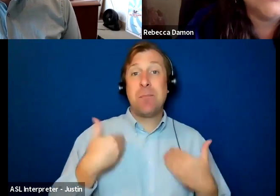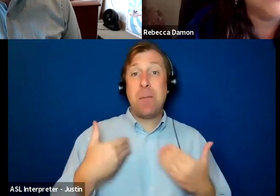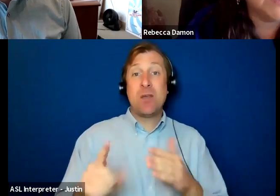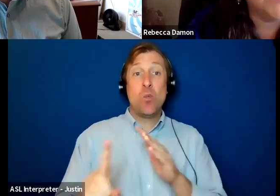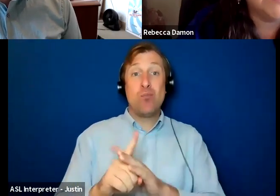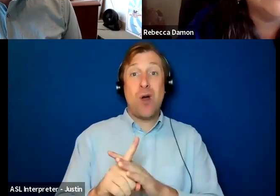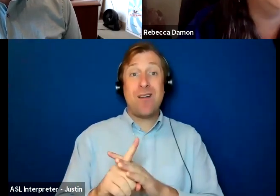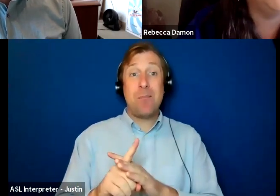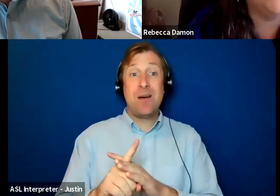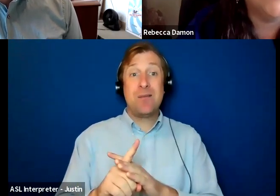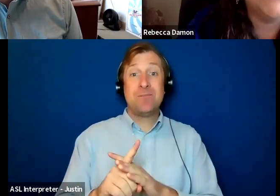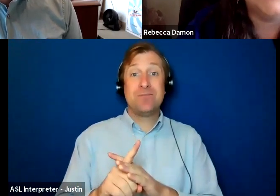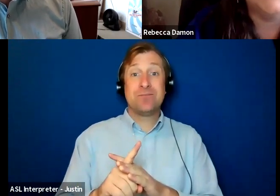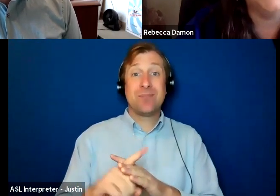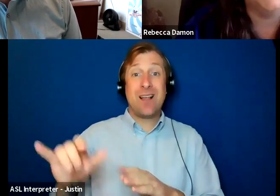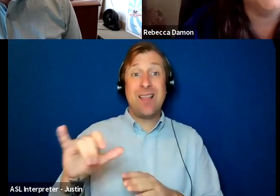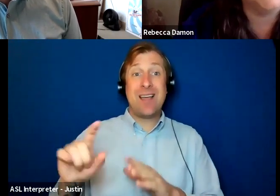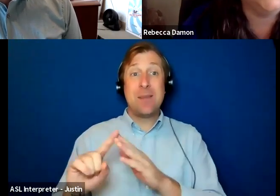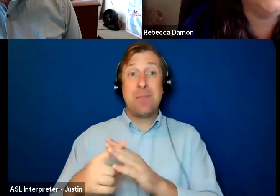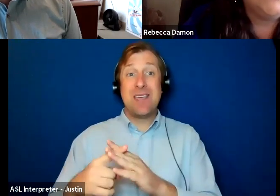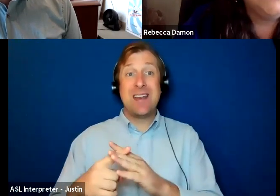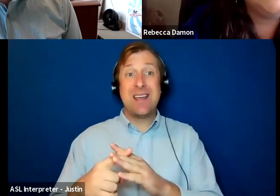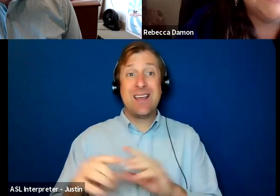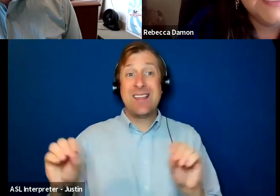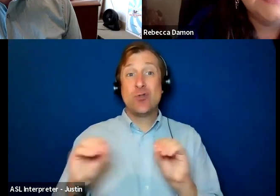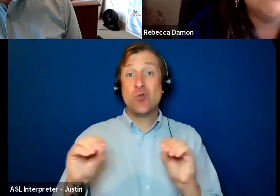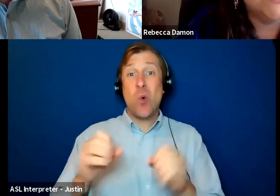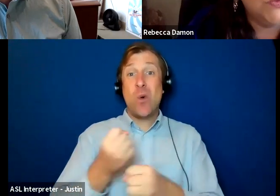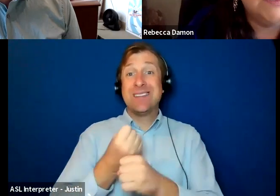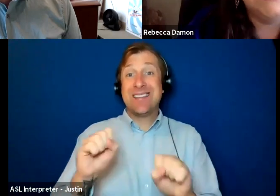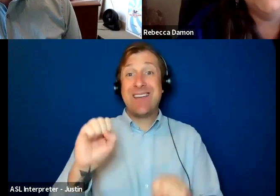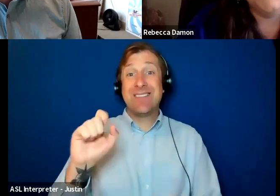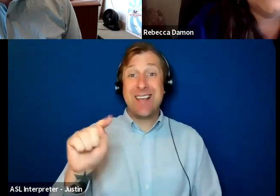as you and Gabrielle and David have from the beginning, that there is no safe set is only safer.